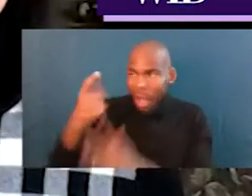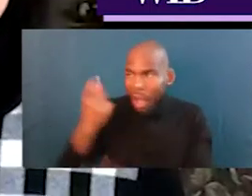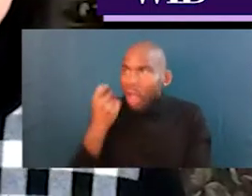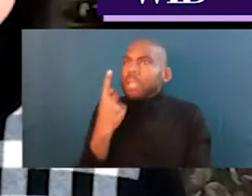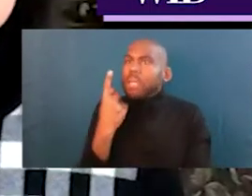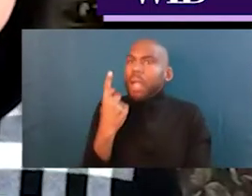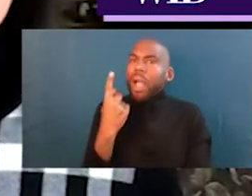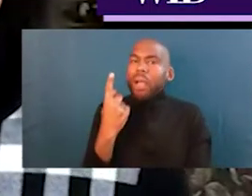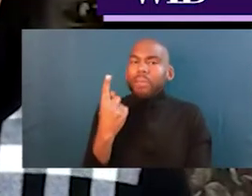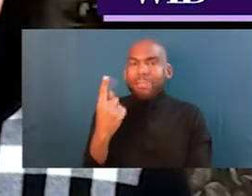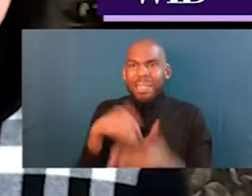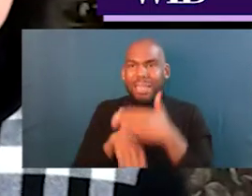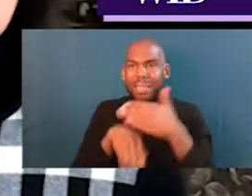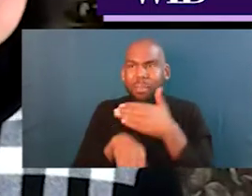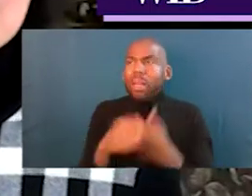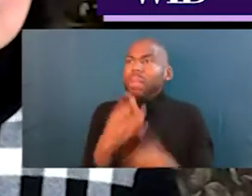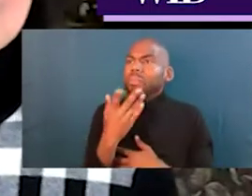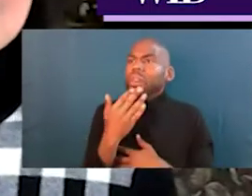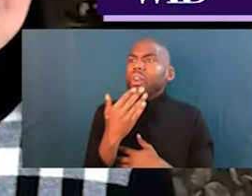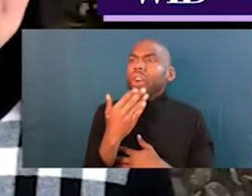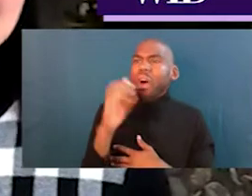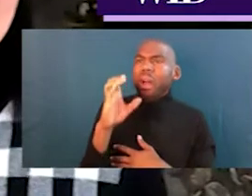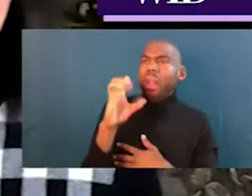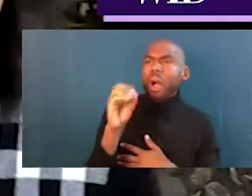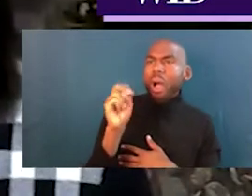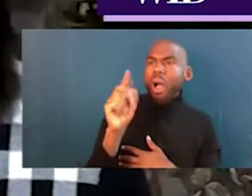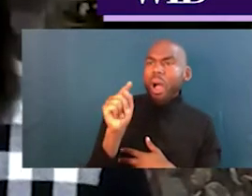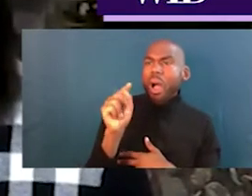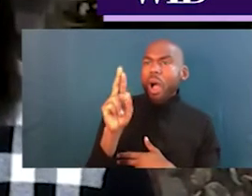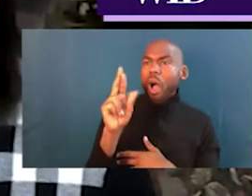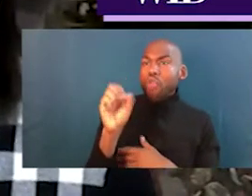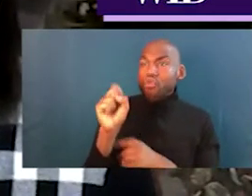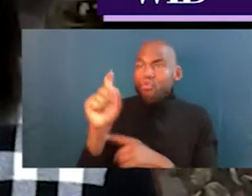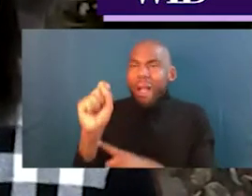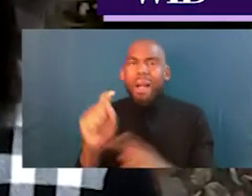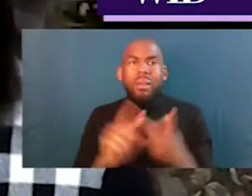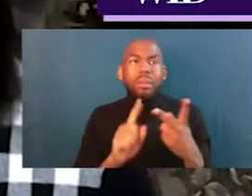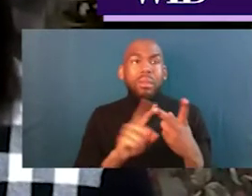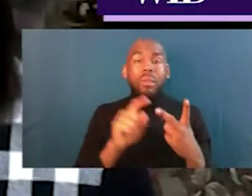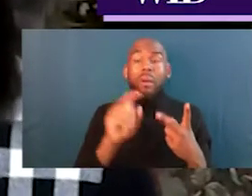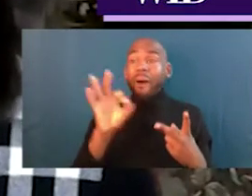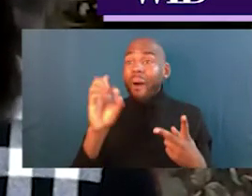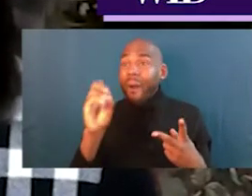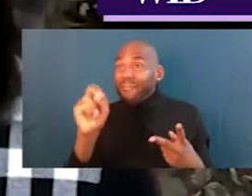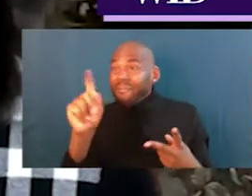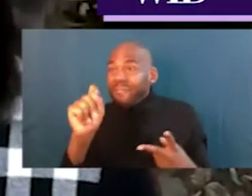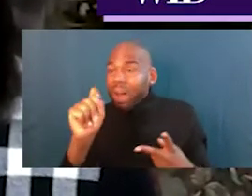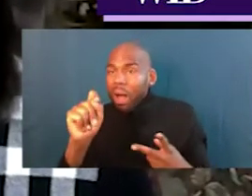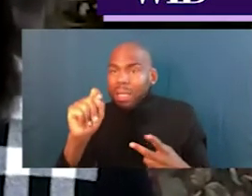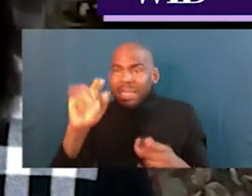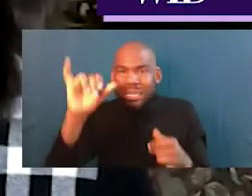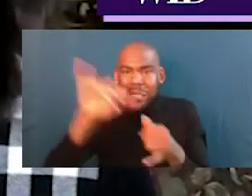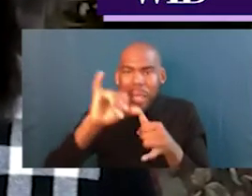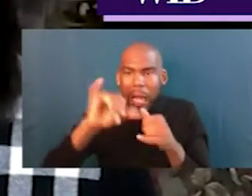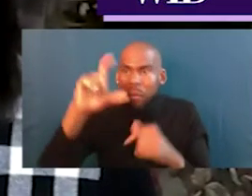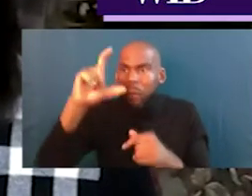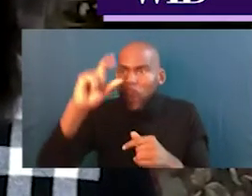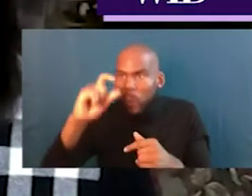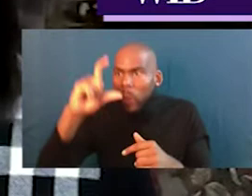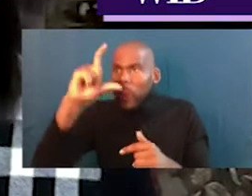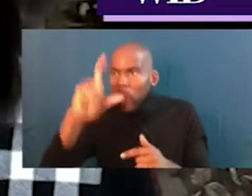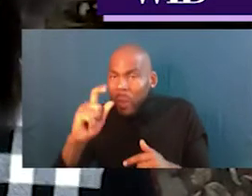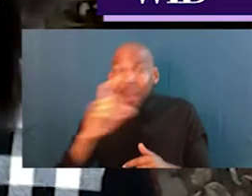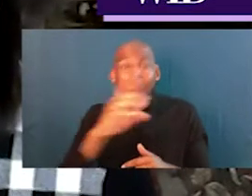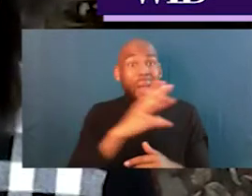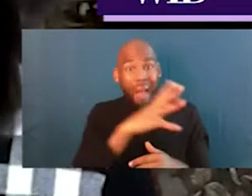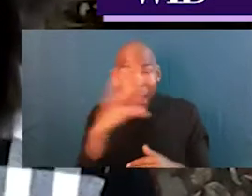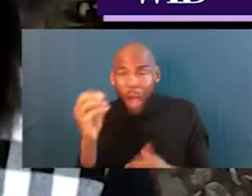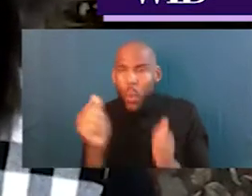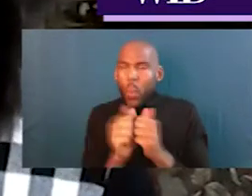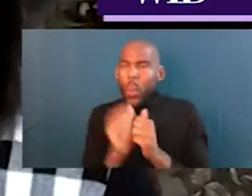the color contrasts or the use of font sizes as a part of, in addition to the artistic